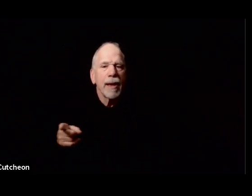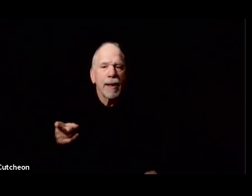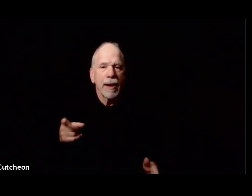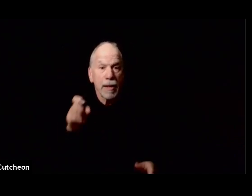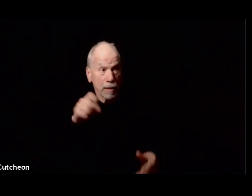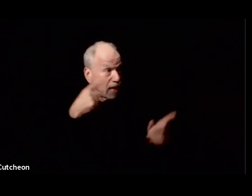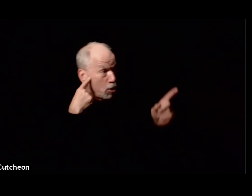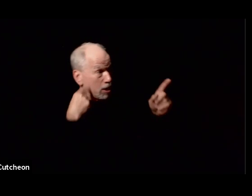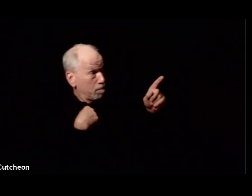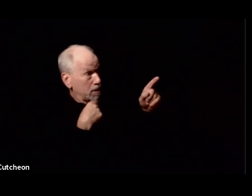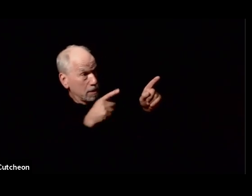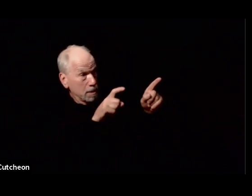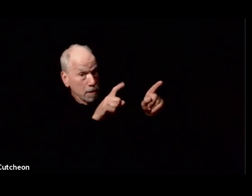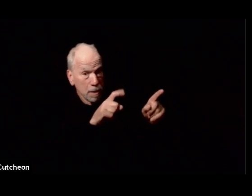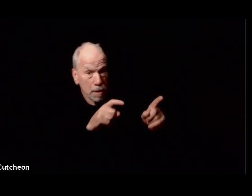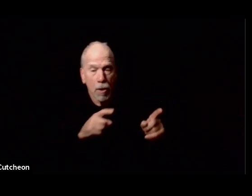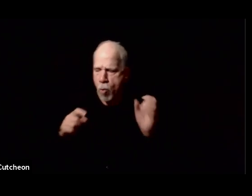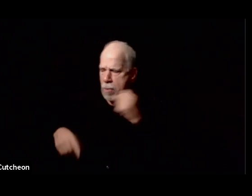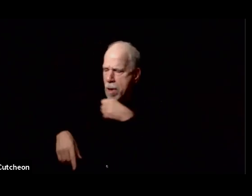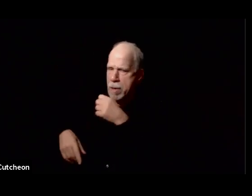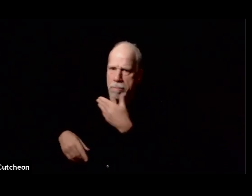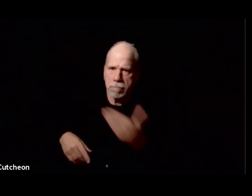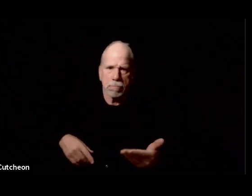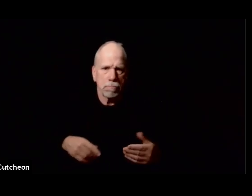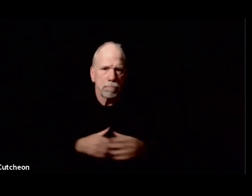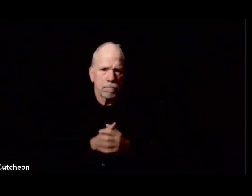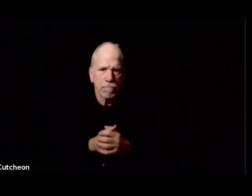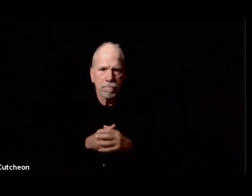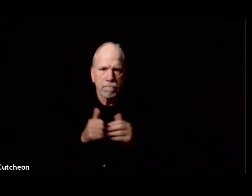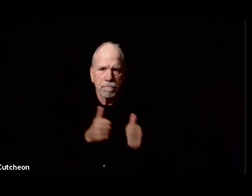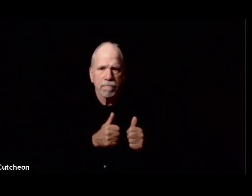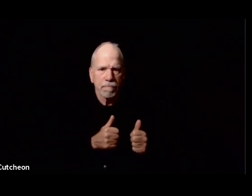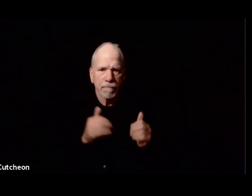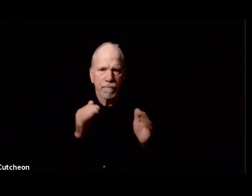Star Tribune: Okay great. I'm just wondering what is your advice to the Governor as he